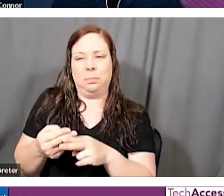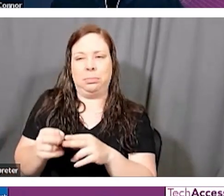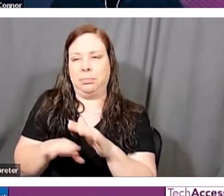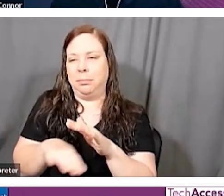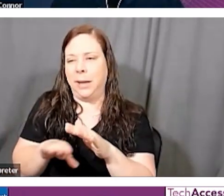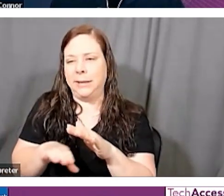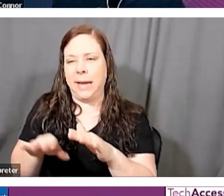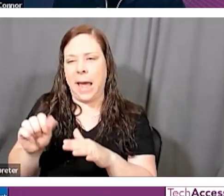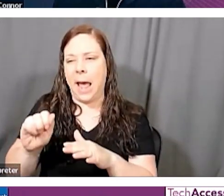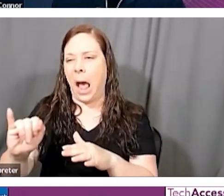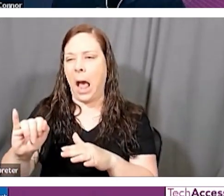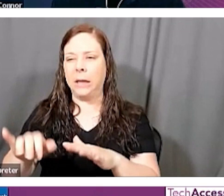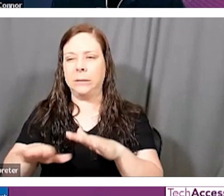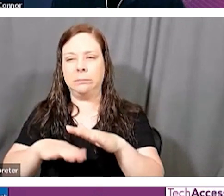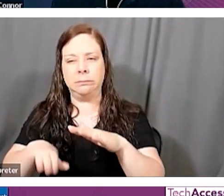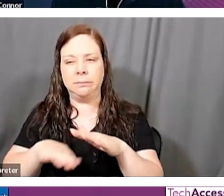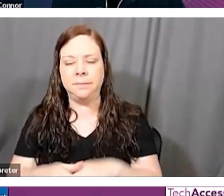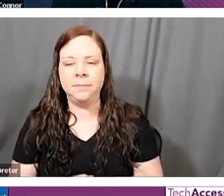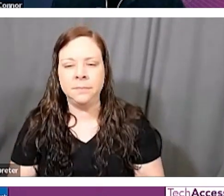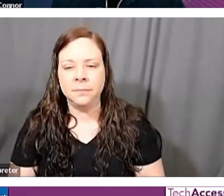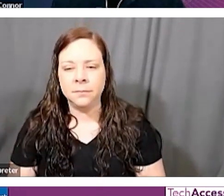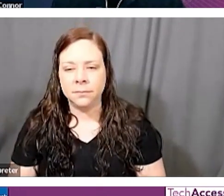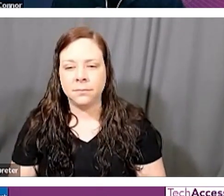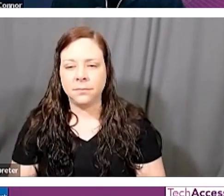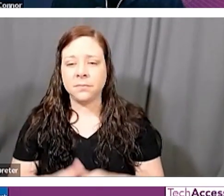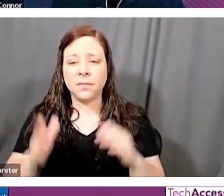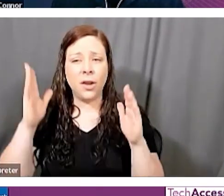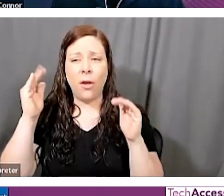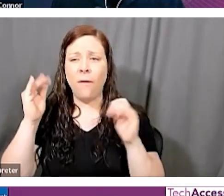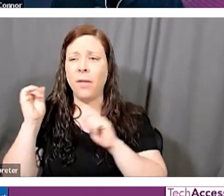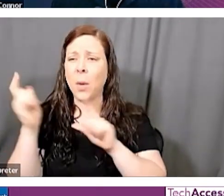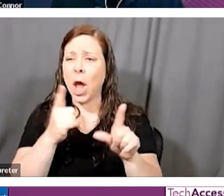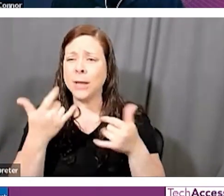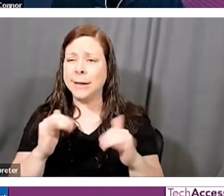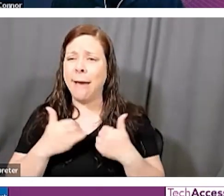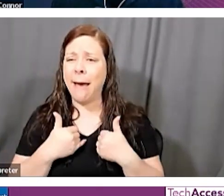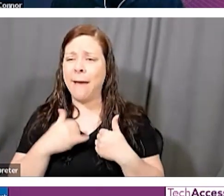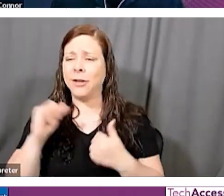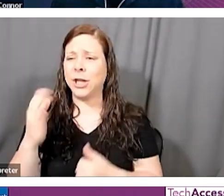Yeah, for sure not. Hopefully we've all still got jobs for a while yet. That's right. Yep.